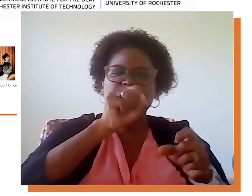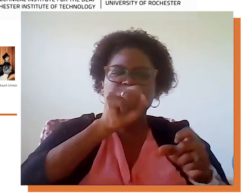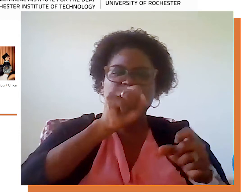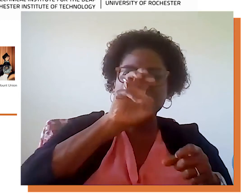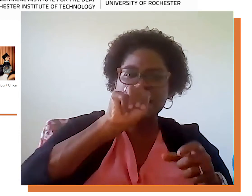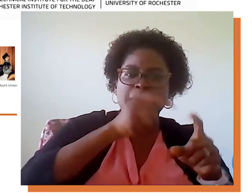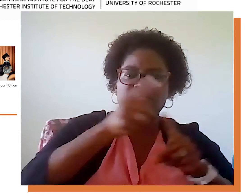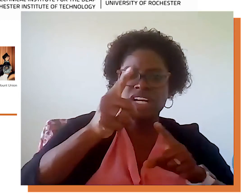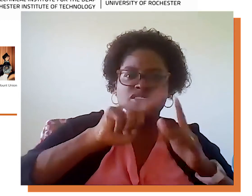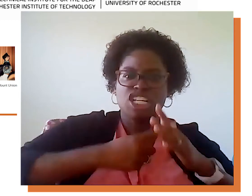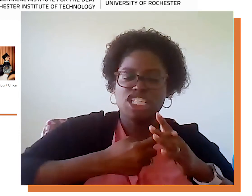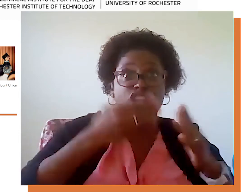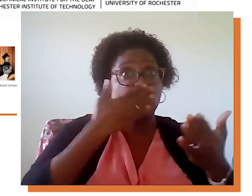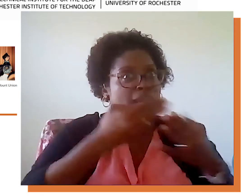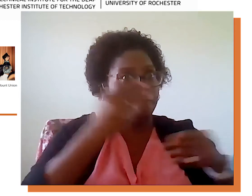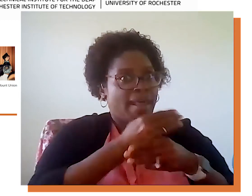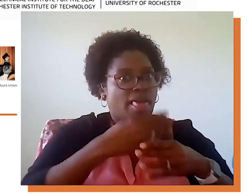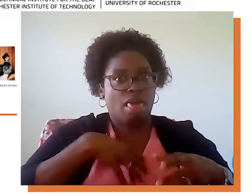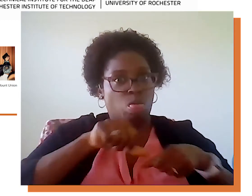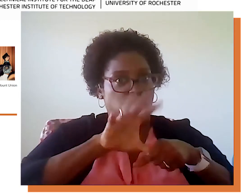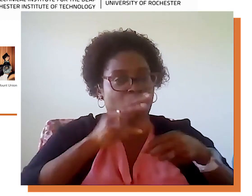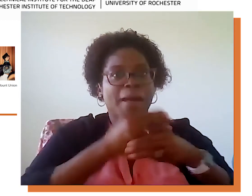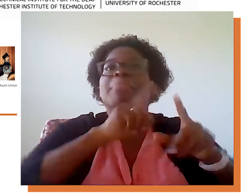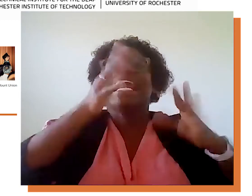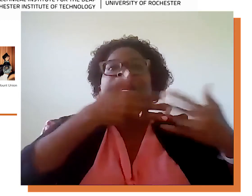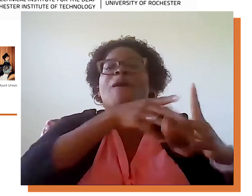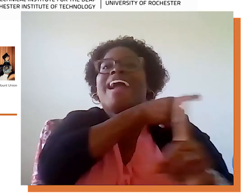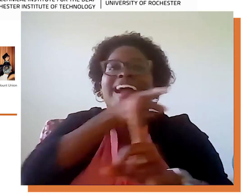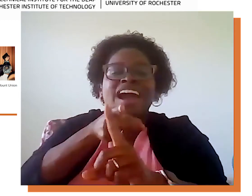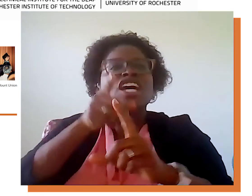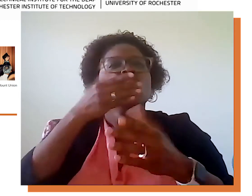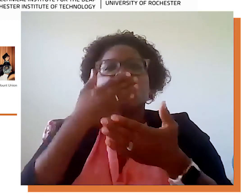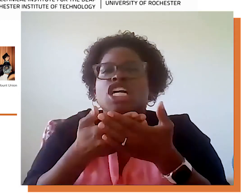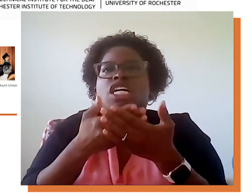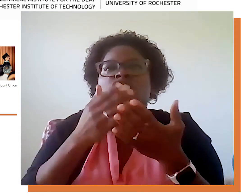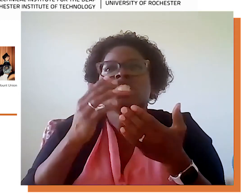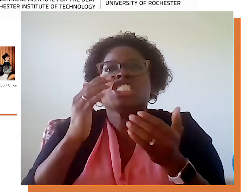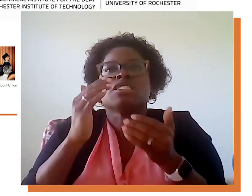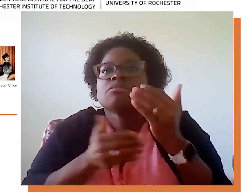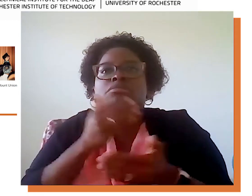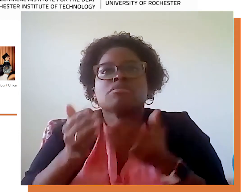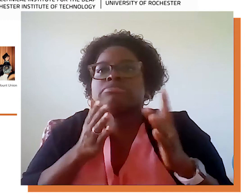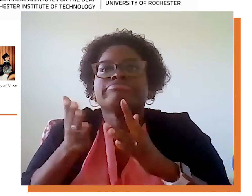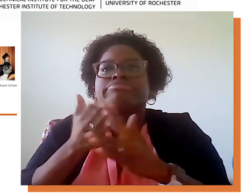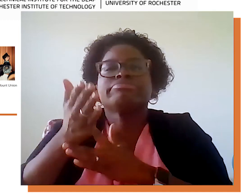went to the liberal arts field to get her degree, and she just...